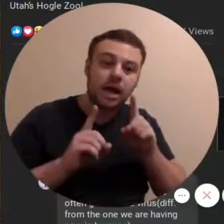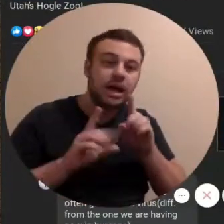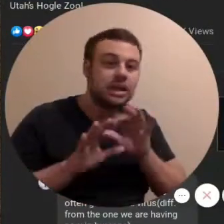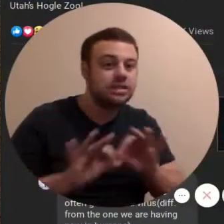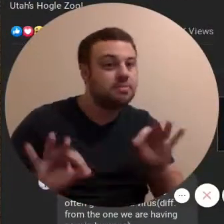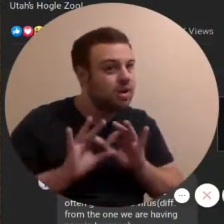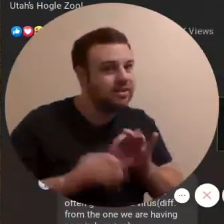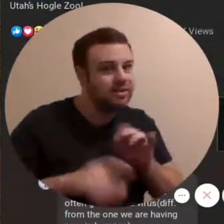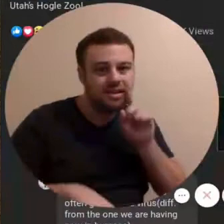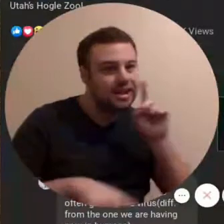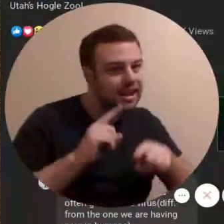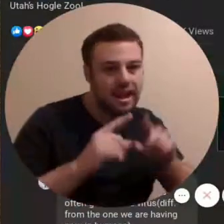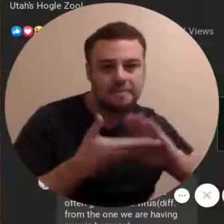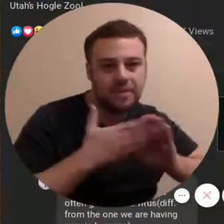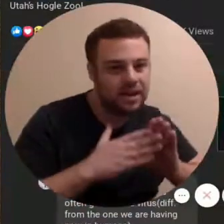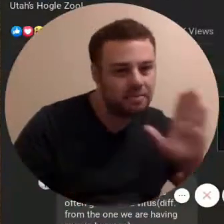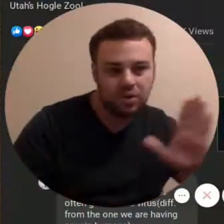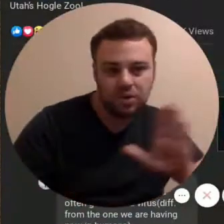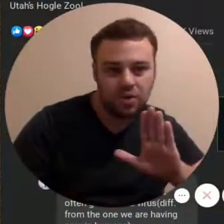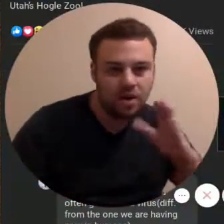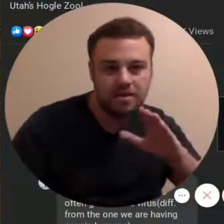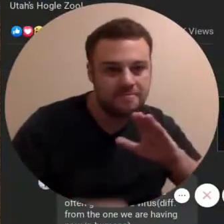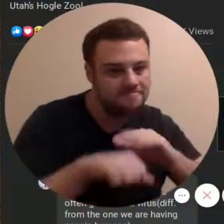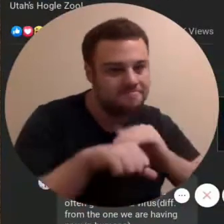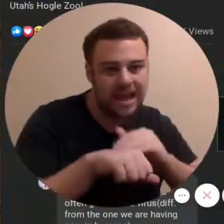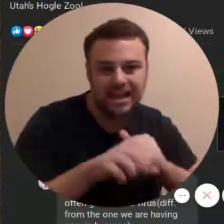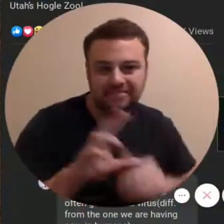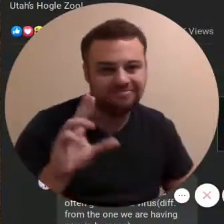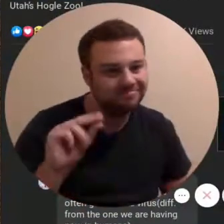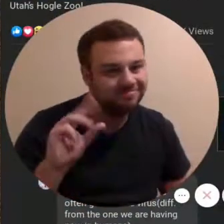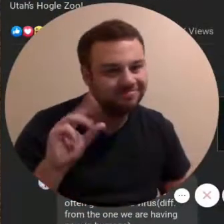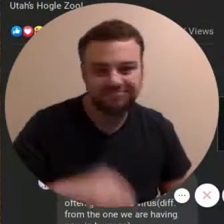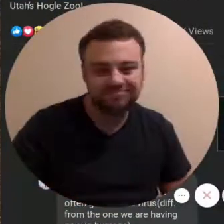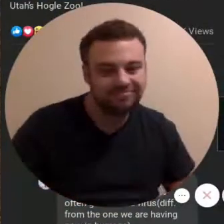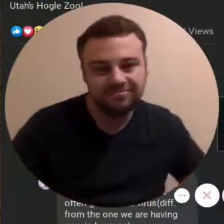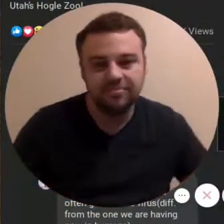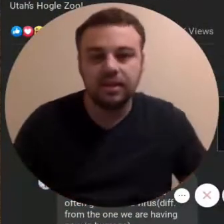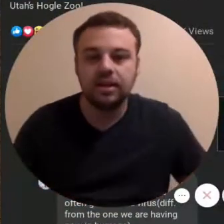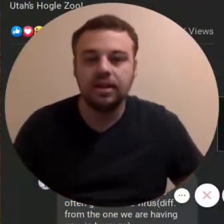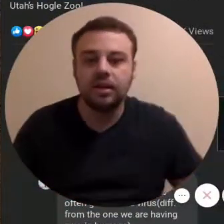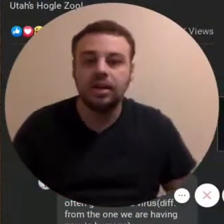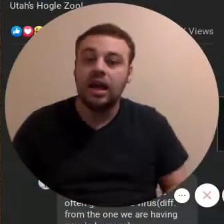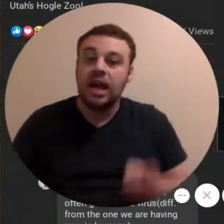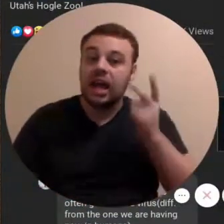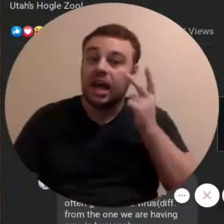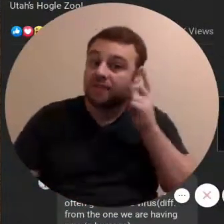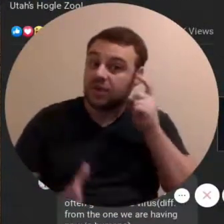Gwen: Yeah, if you take a look around their exhibit- they dug all of these holes. And you can see Autumn